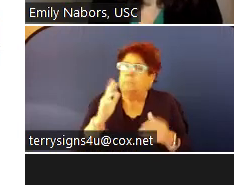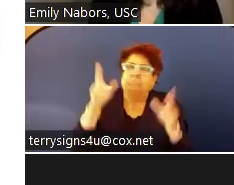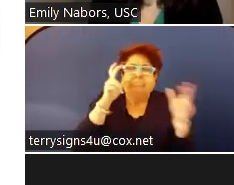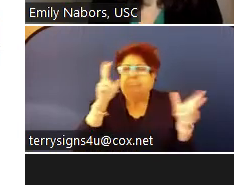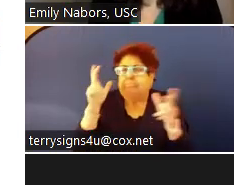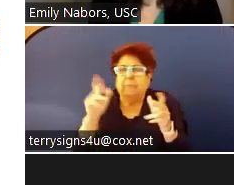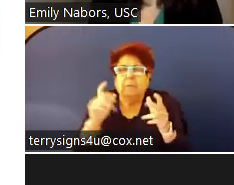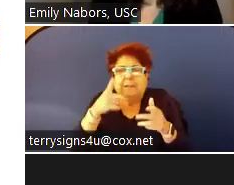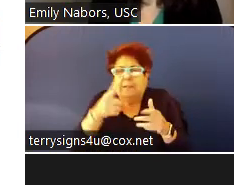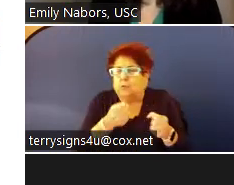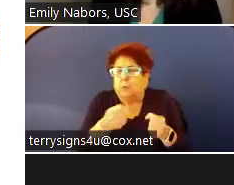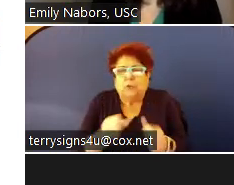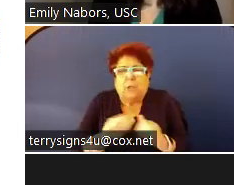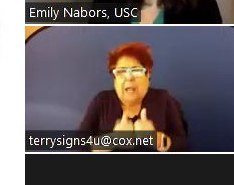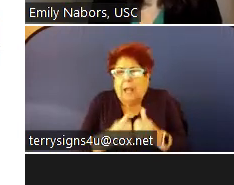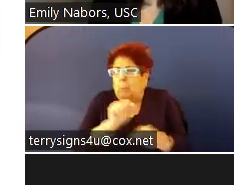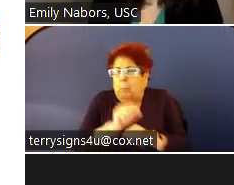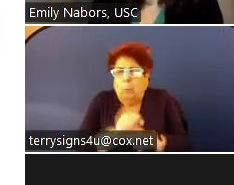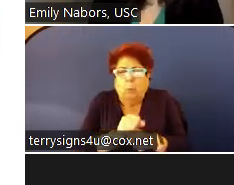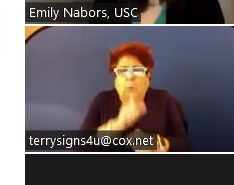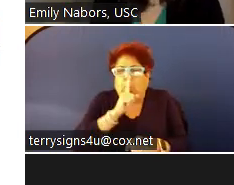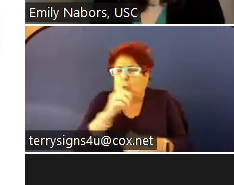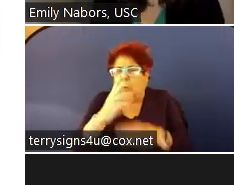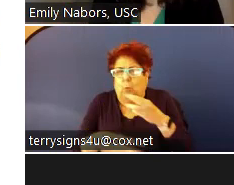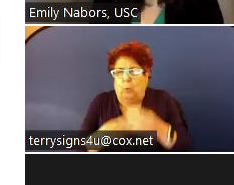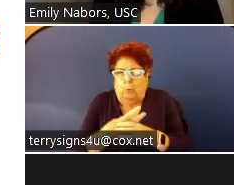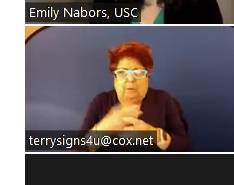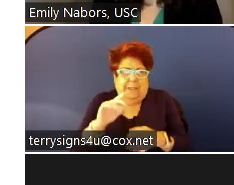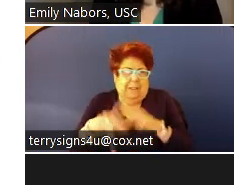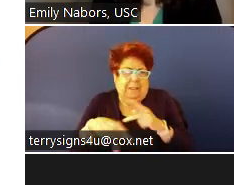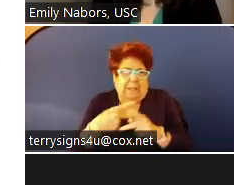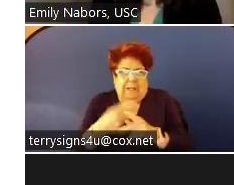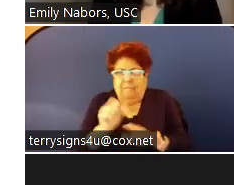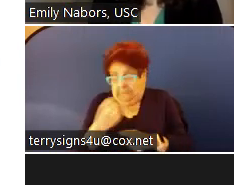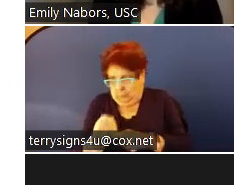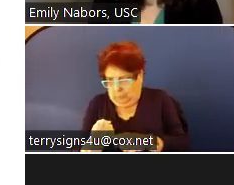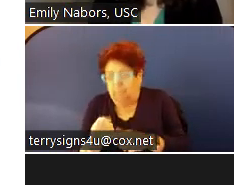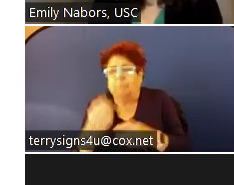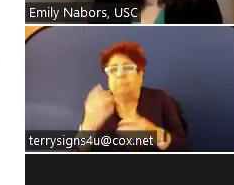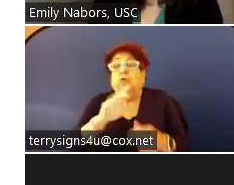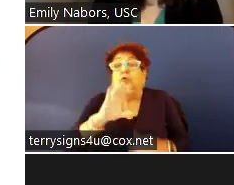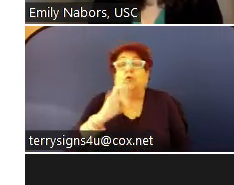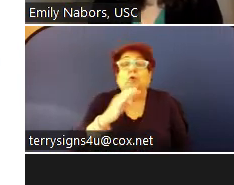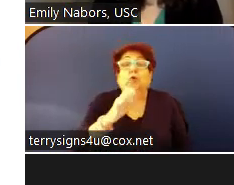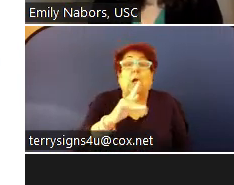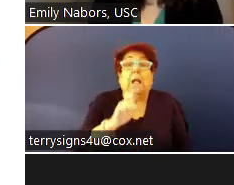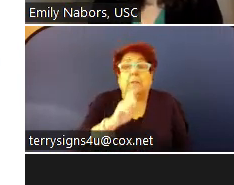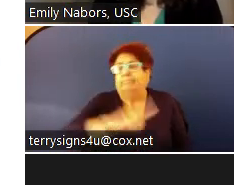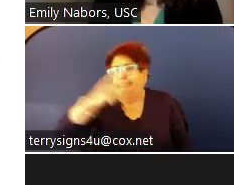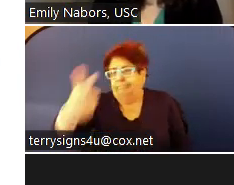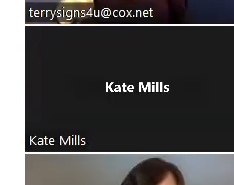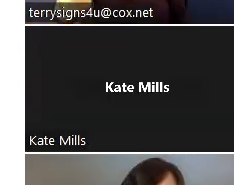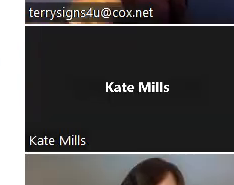work in real-world situations and Charlene I will pass it back to you.